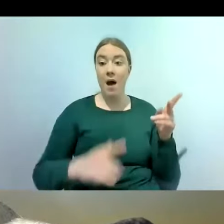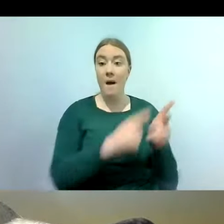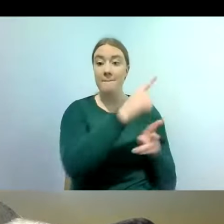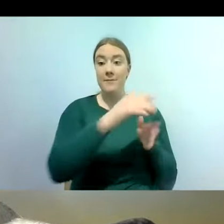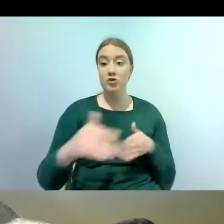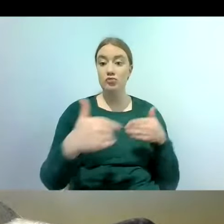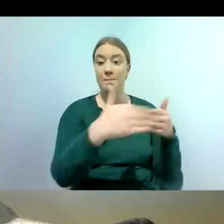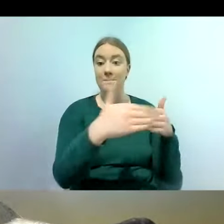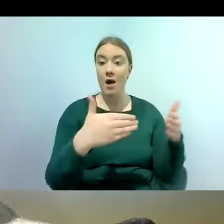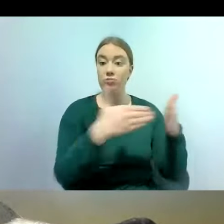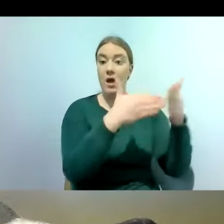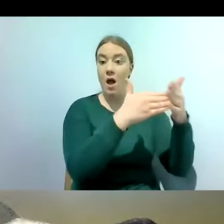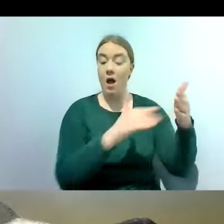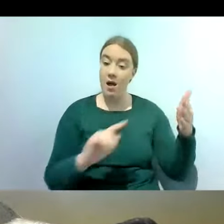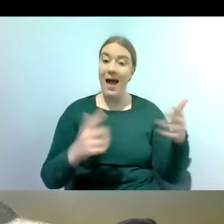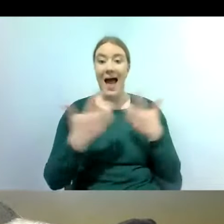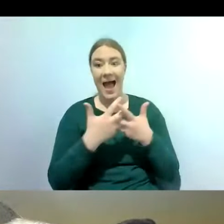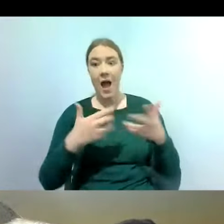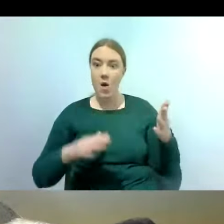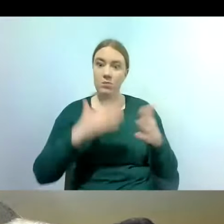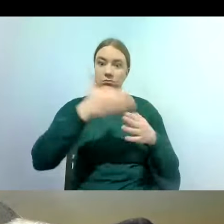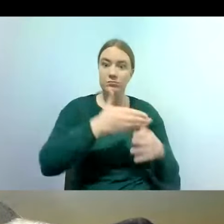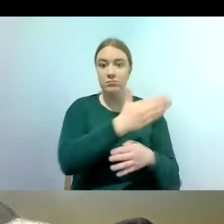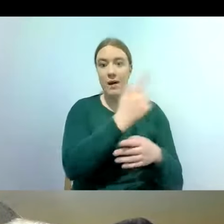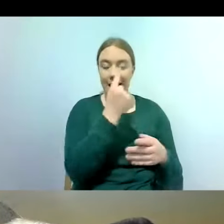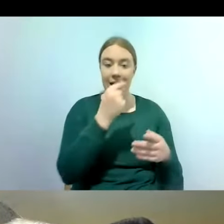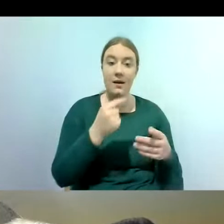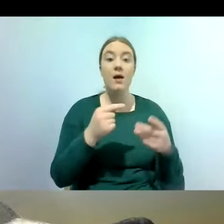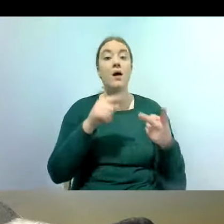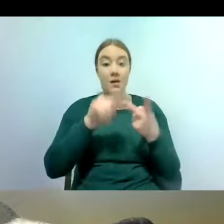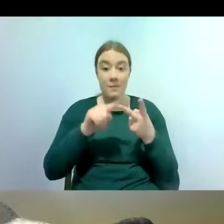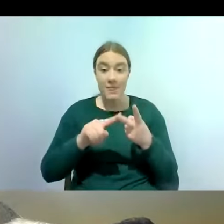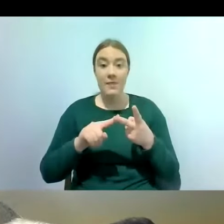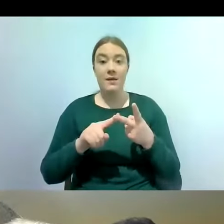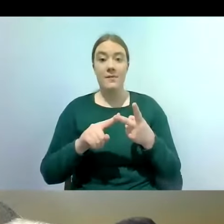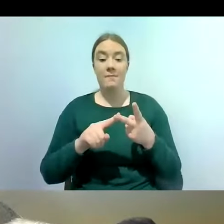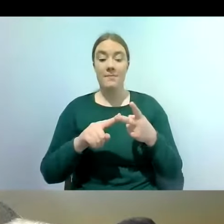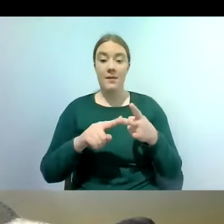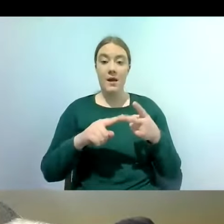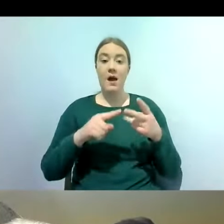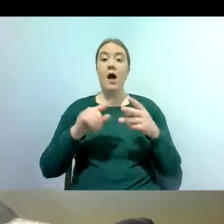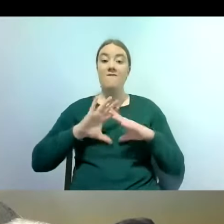we look at the freshwater phase behavior of the shad as well as downstream barrier impacts so